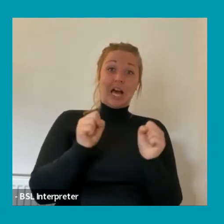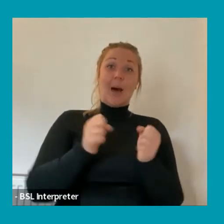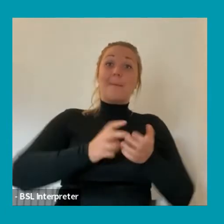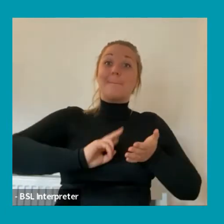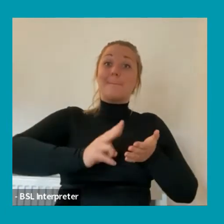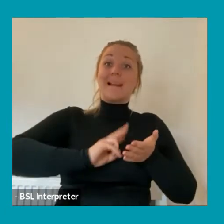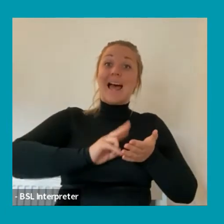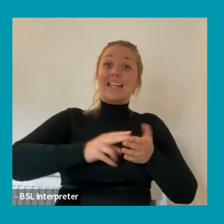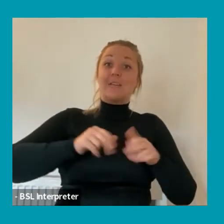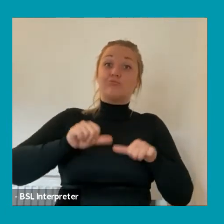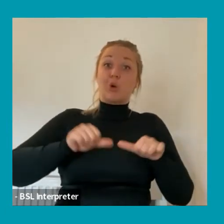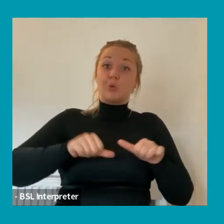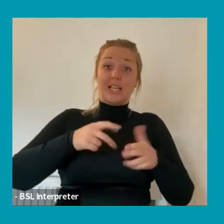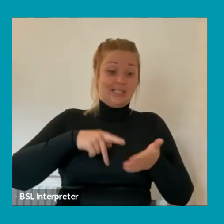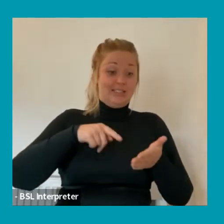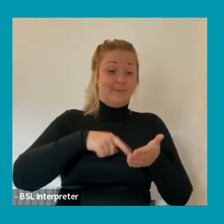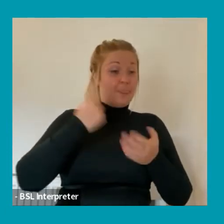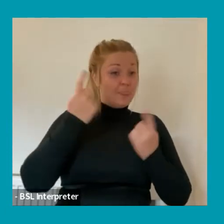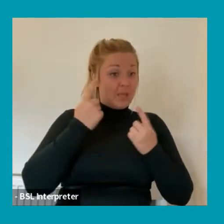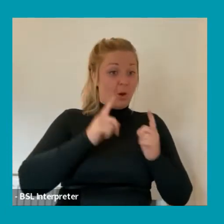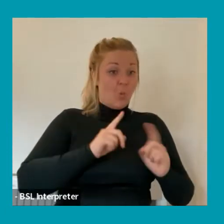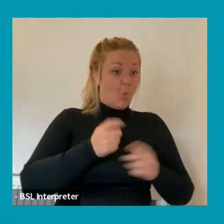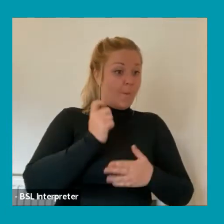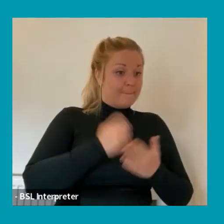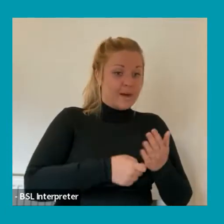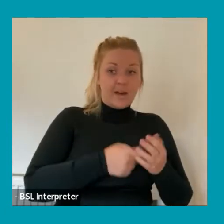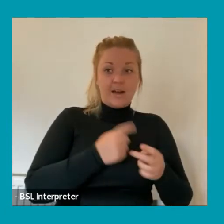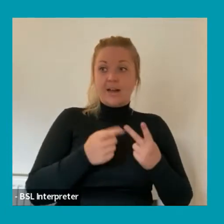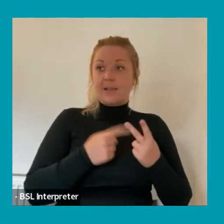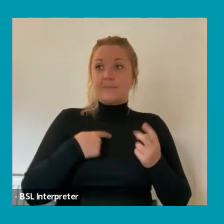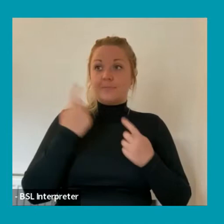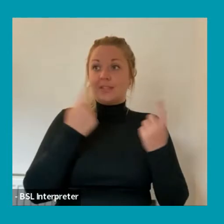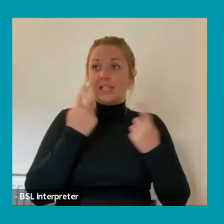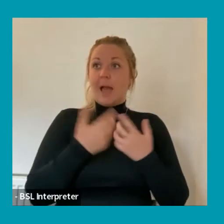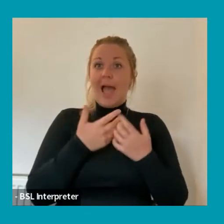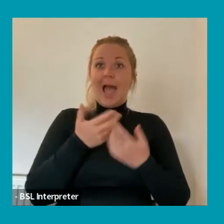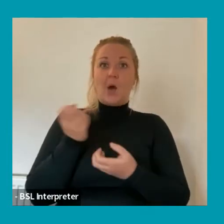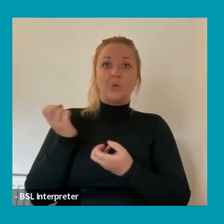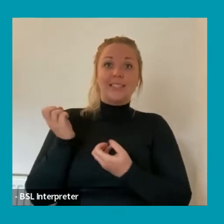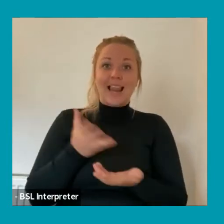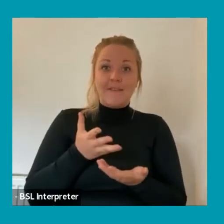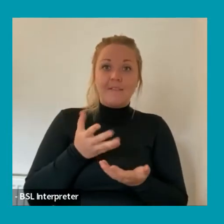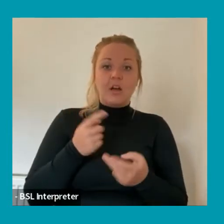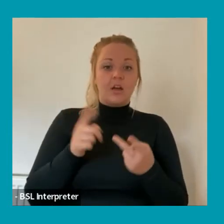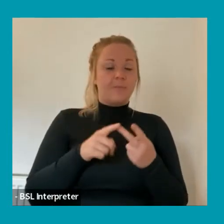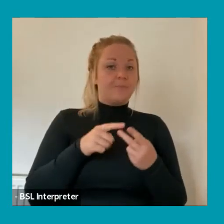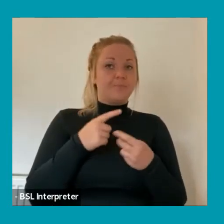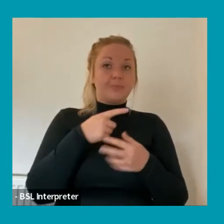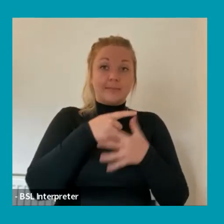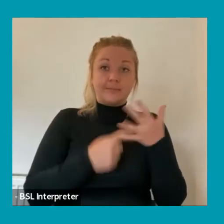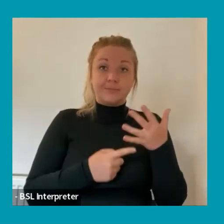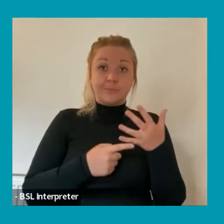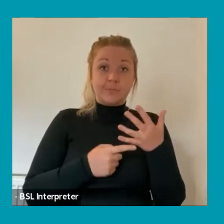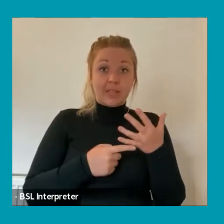Thinking about about what we're going to buy and thinking about delivery. It is actually getting that right from the start.